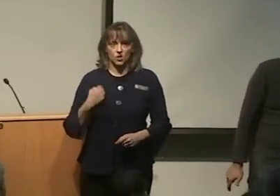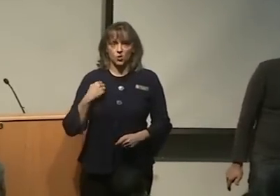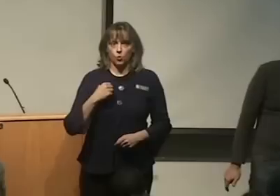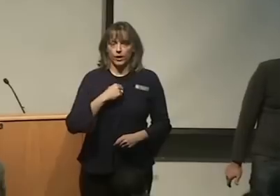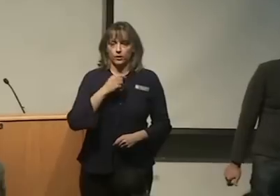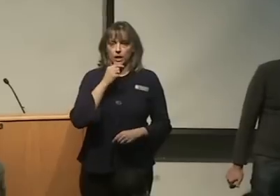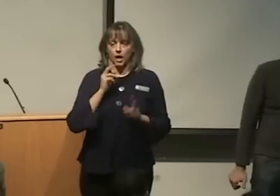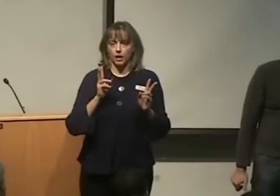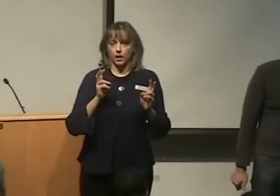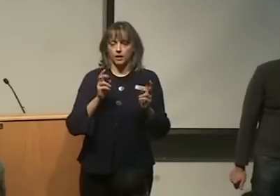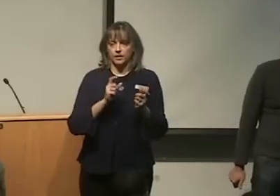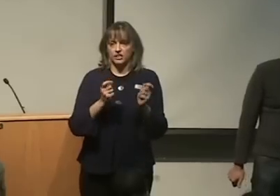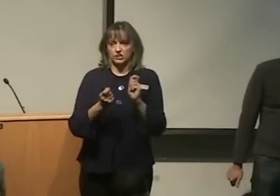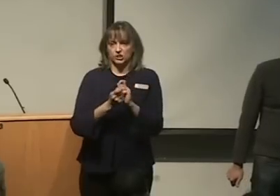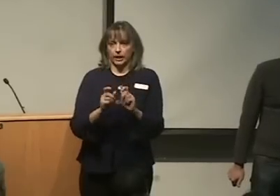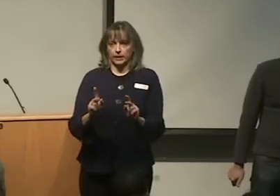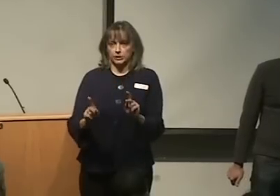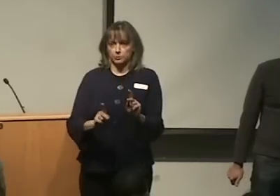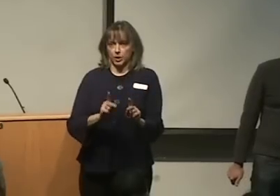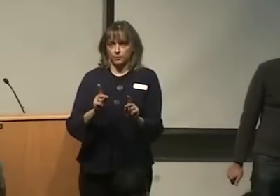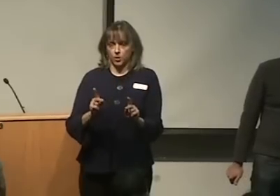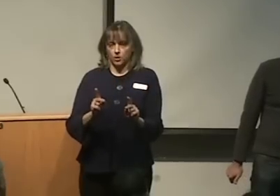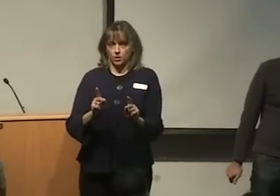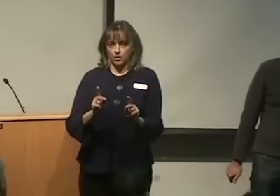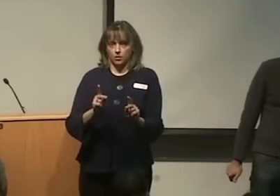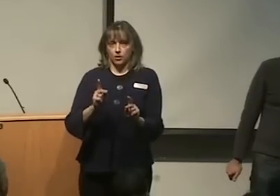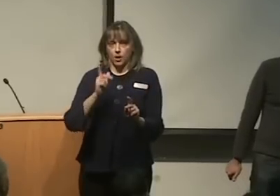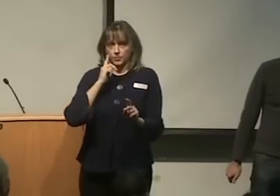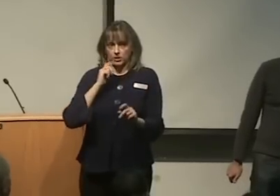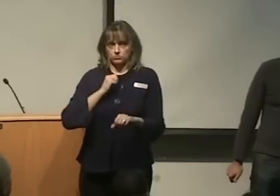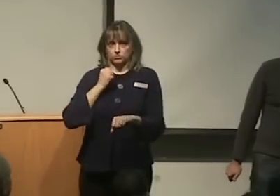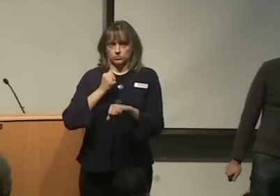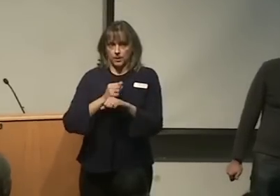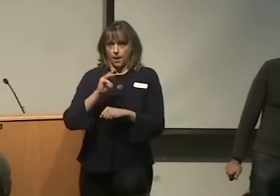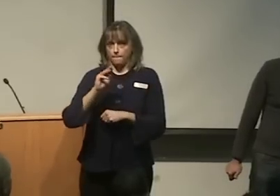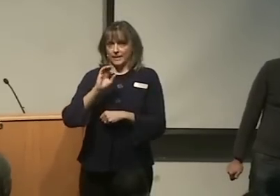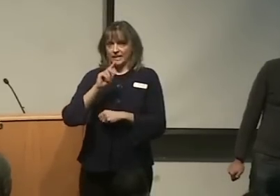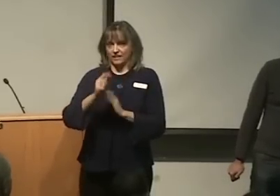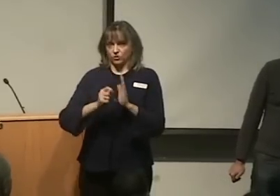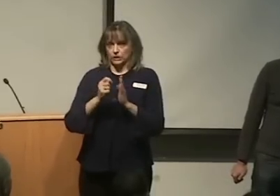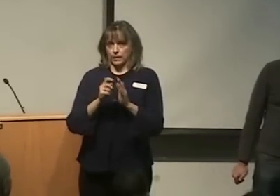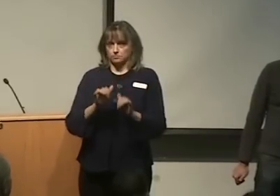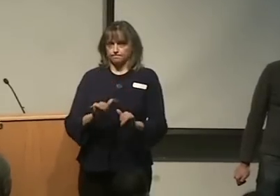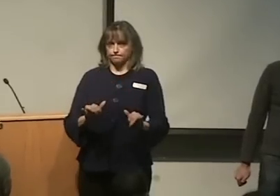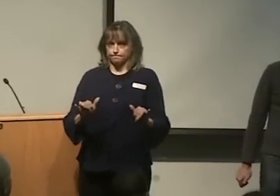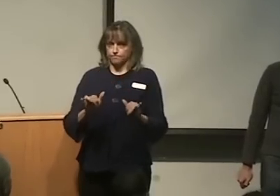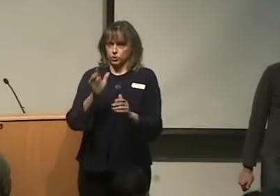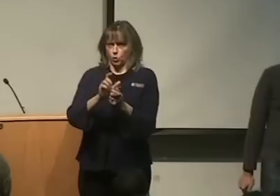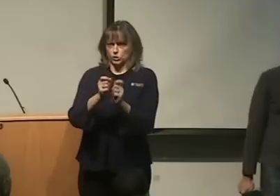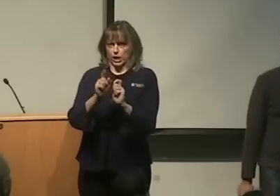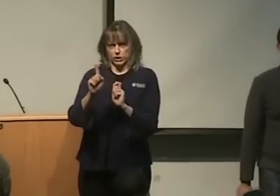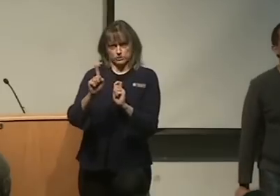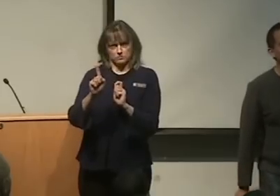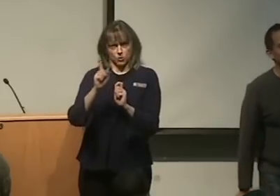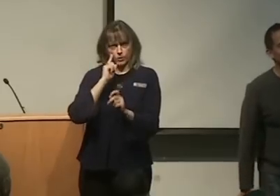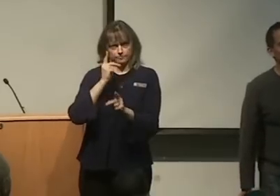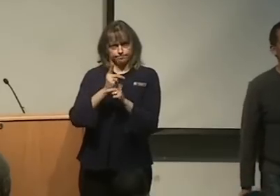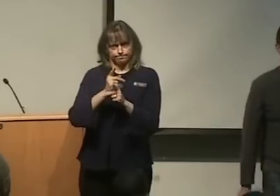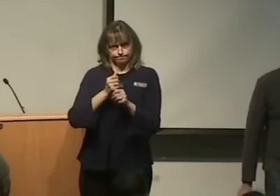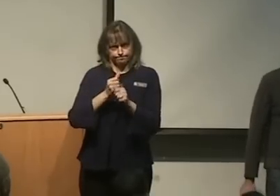We like our medieval institution just the way it is, right? We are the keepers of tradition in our society in a lot of ways.